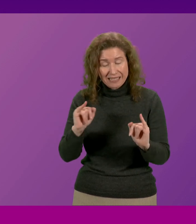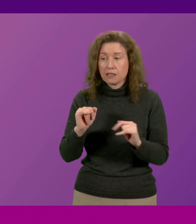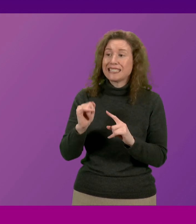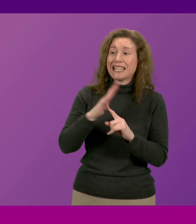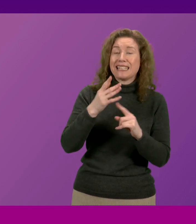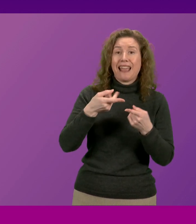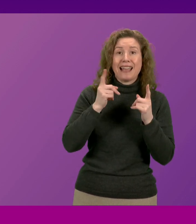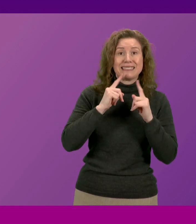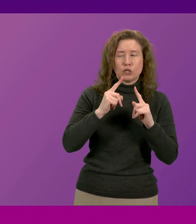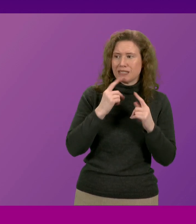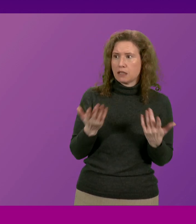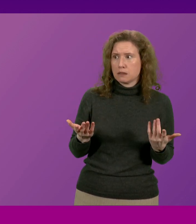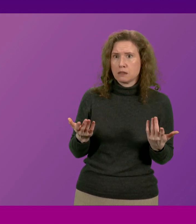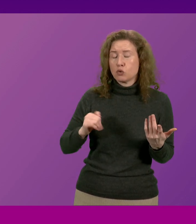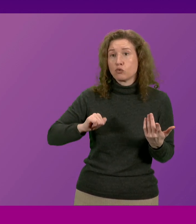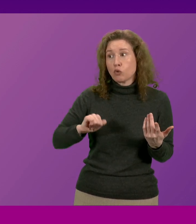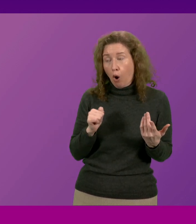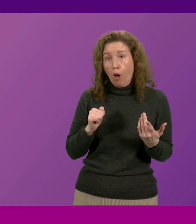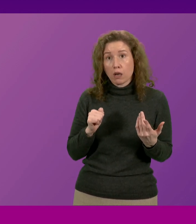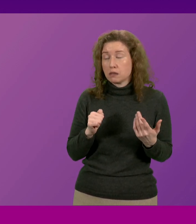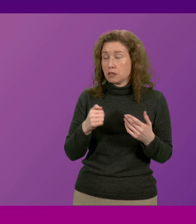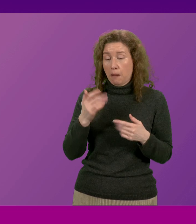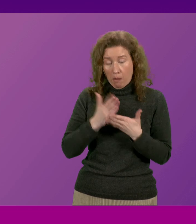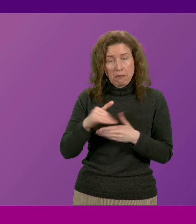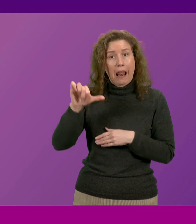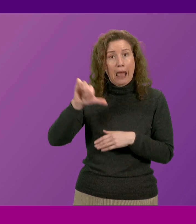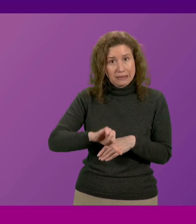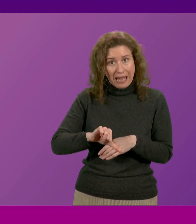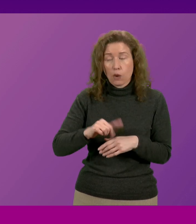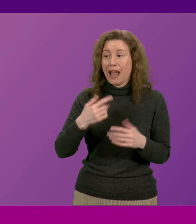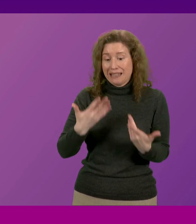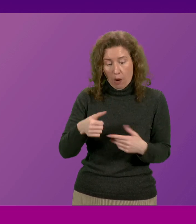has said that, put simply, Scotland is “being let down” and is letting down young people.